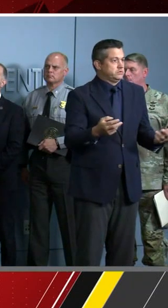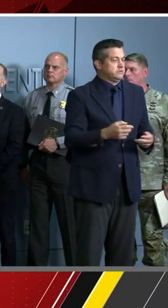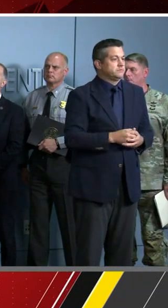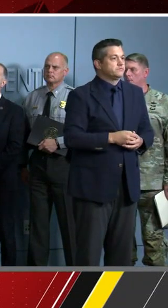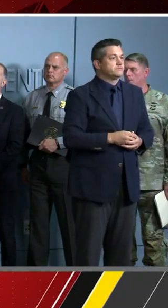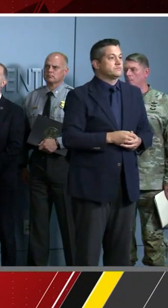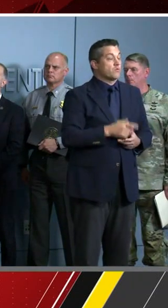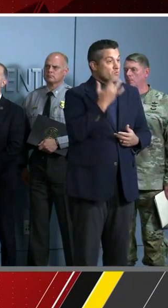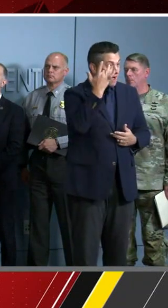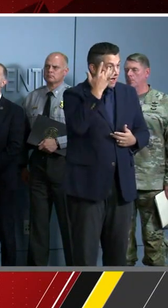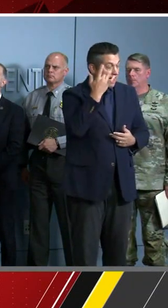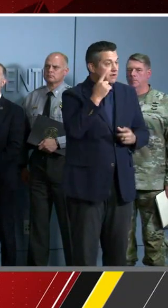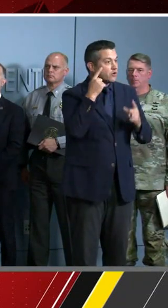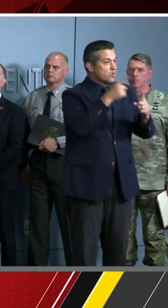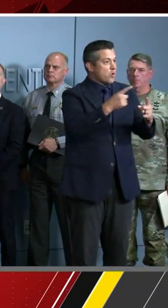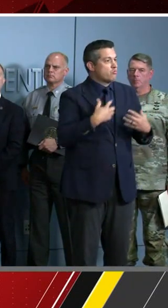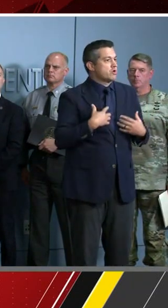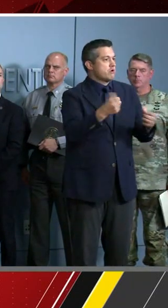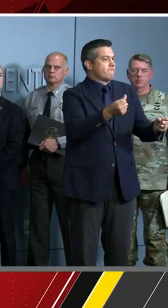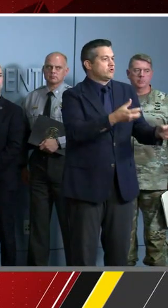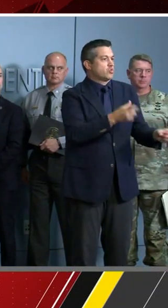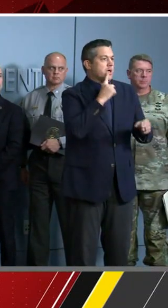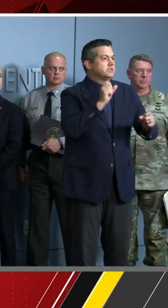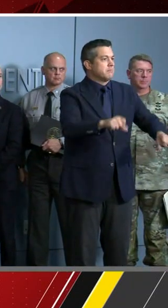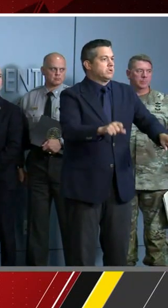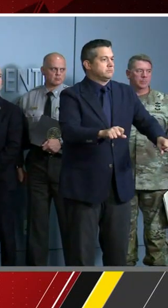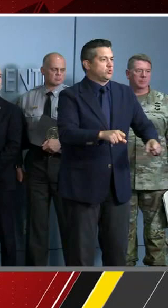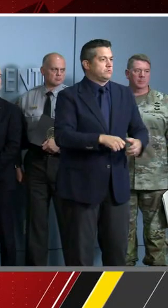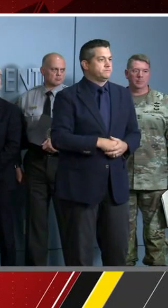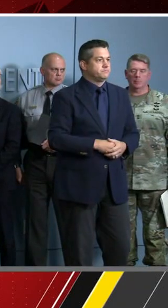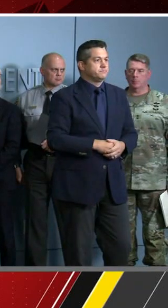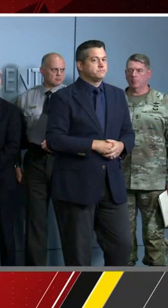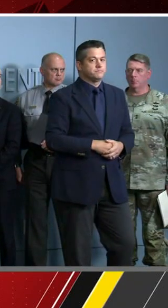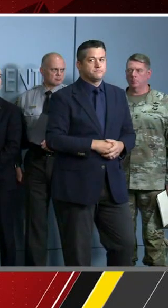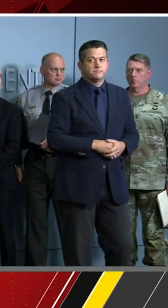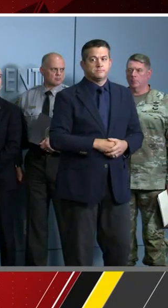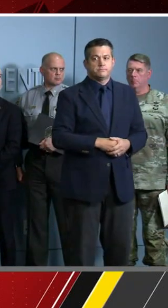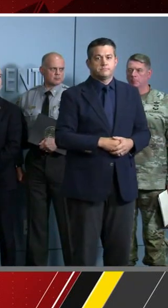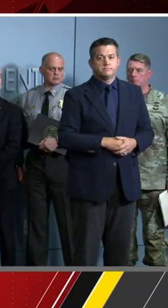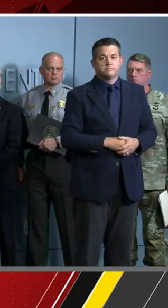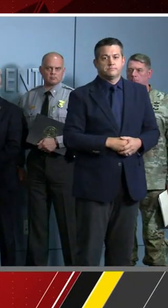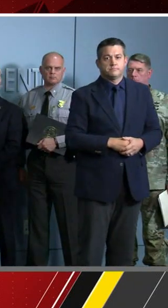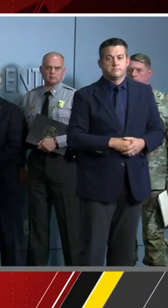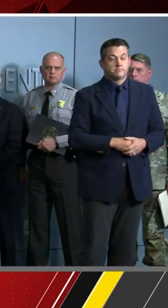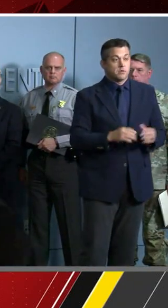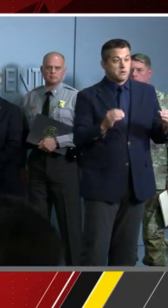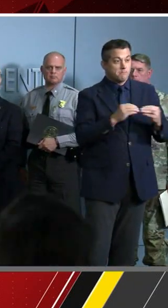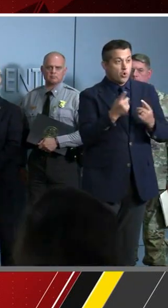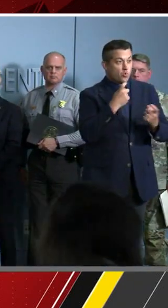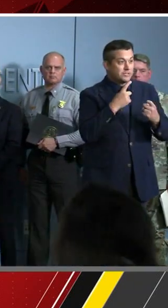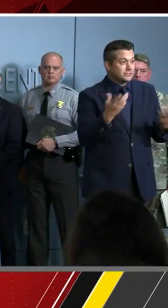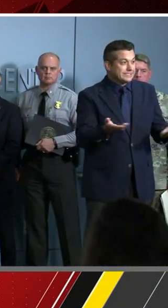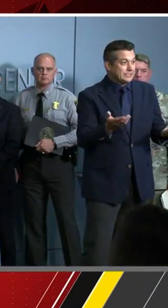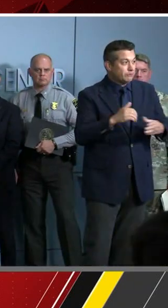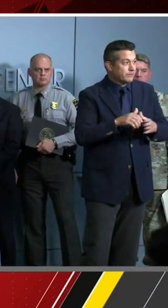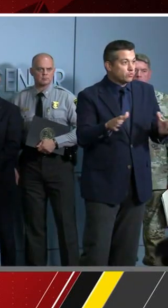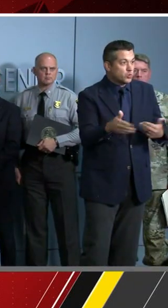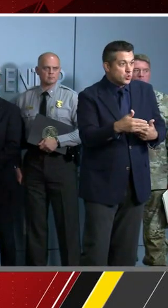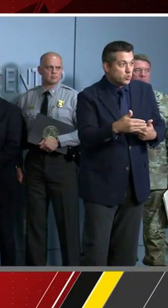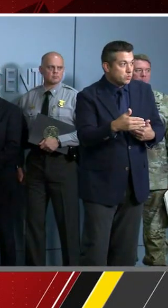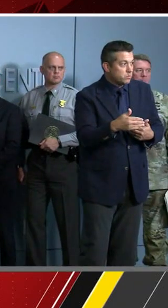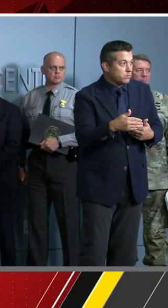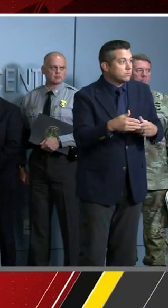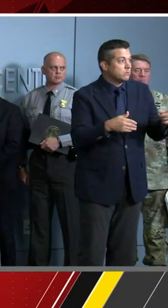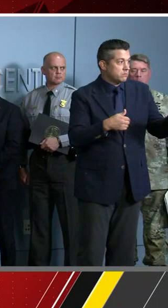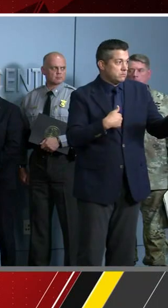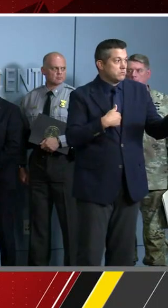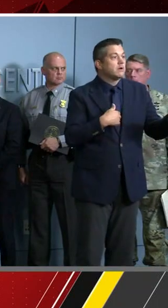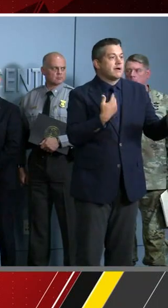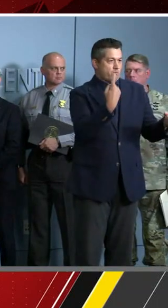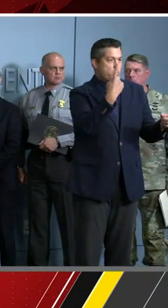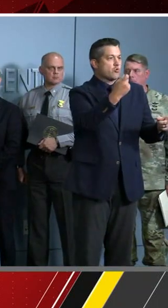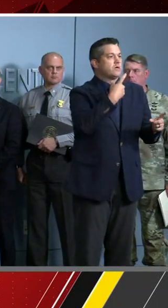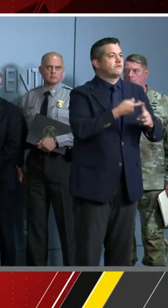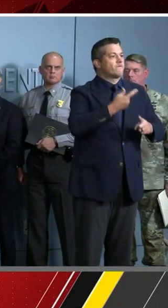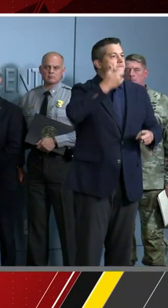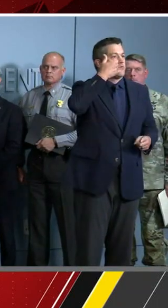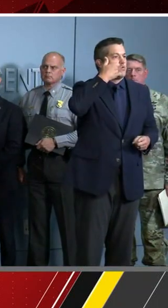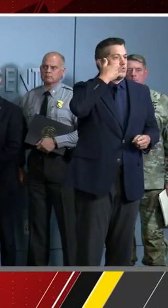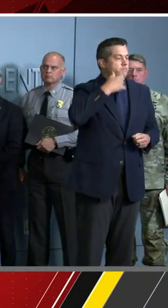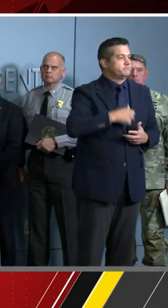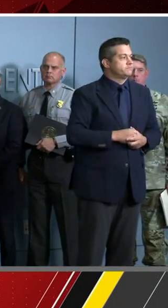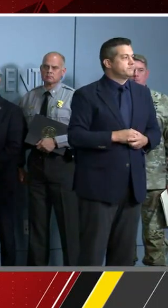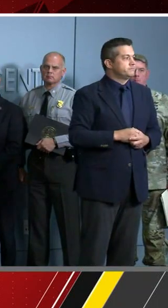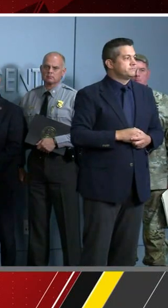recover as quickly as possible.